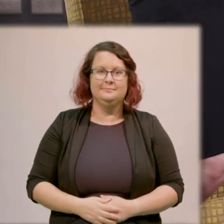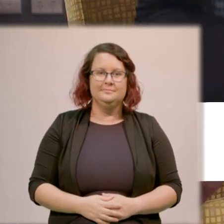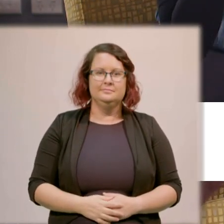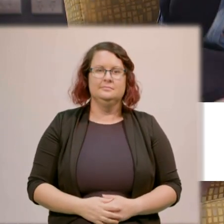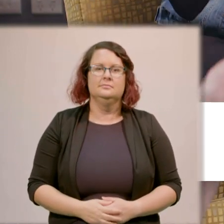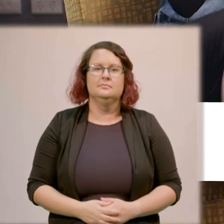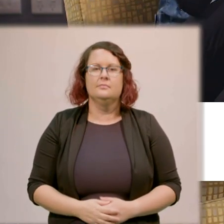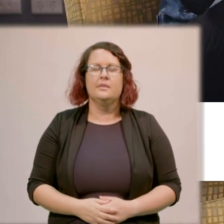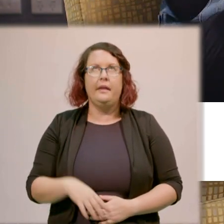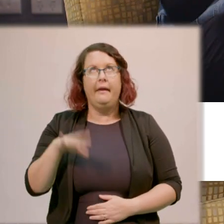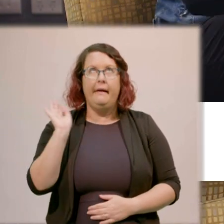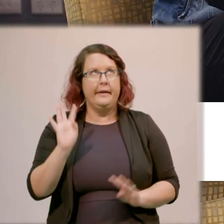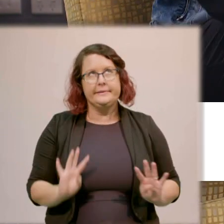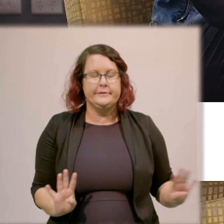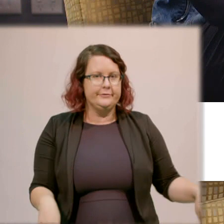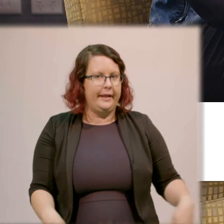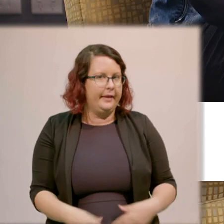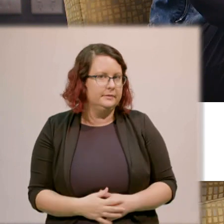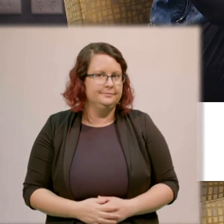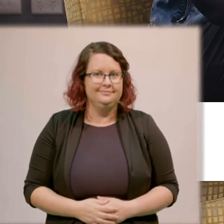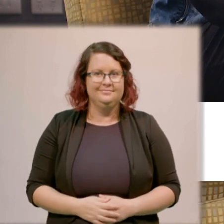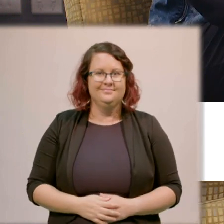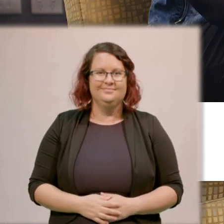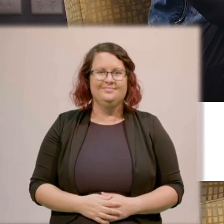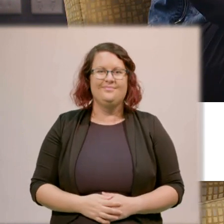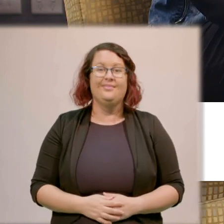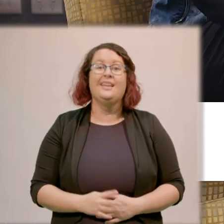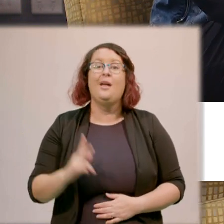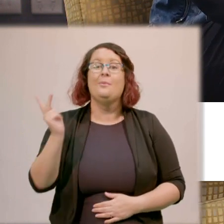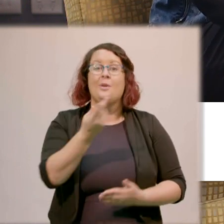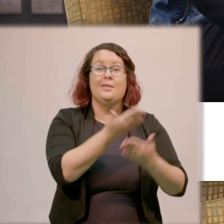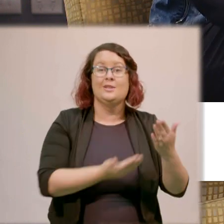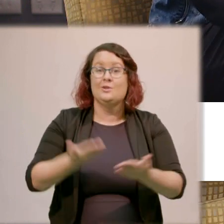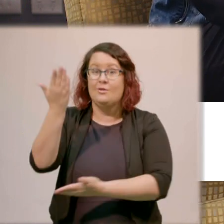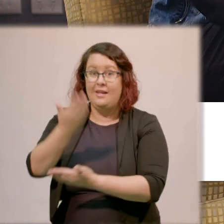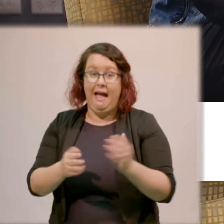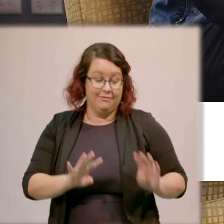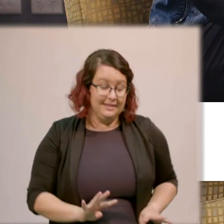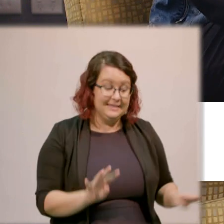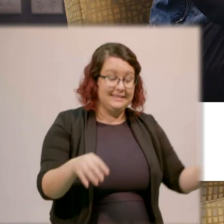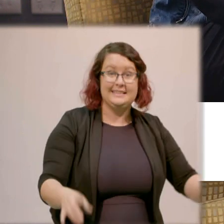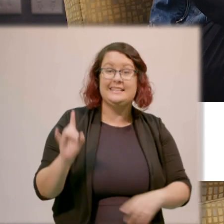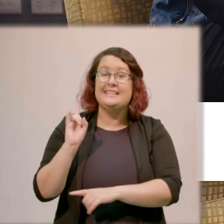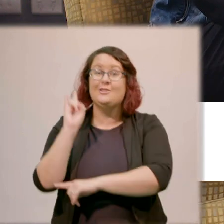Hi Cinderella. Both the stories had Cinderella as the main character.